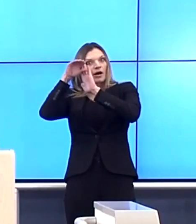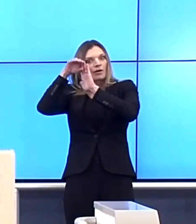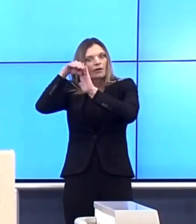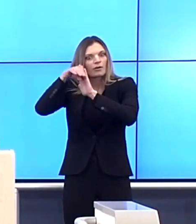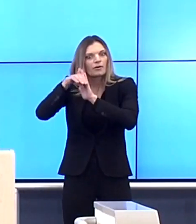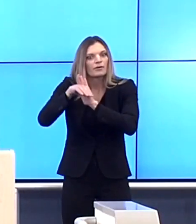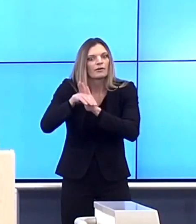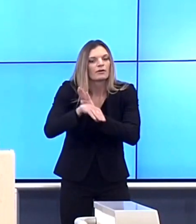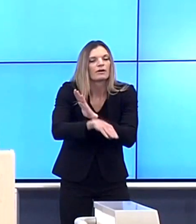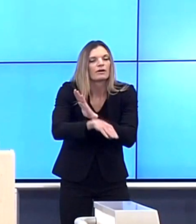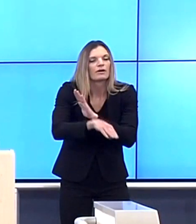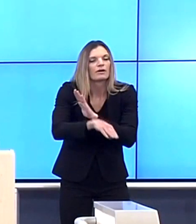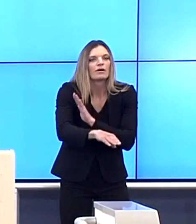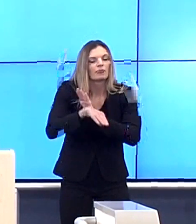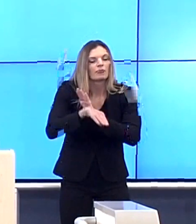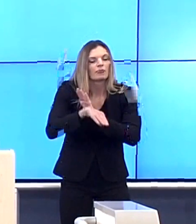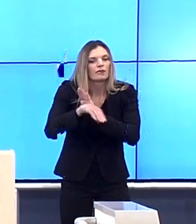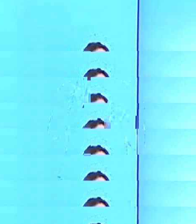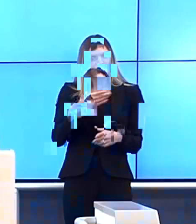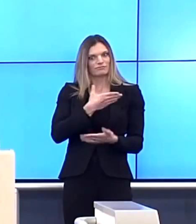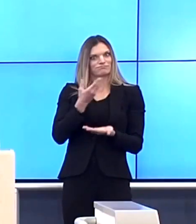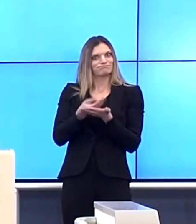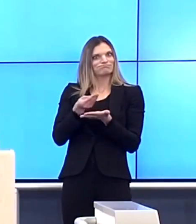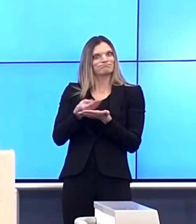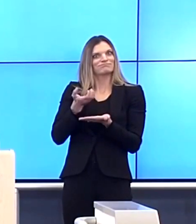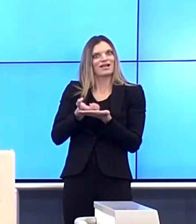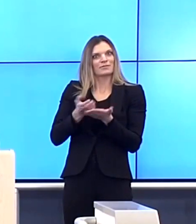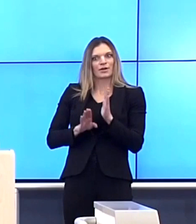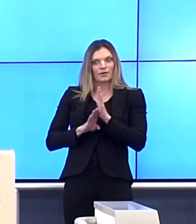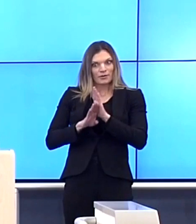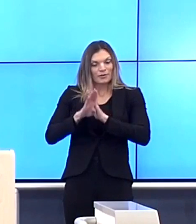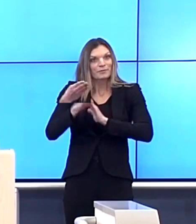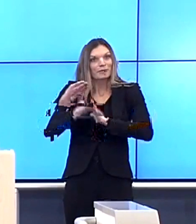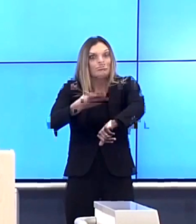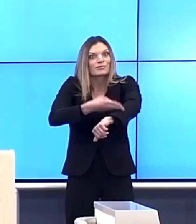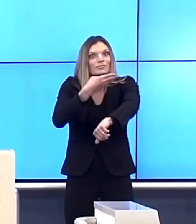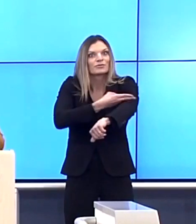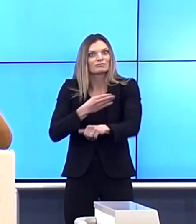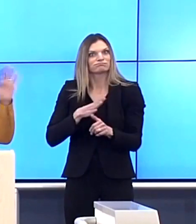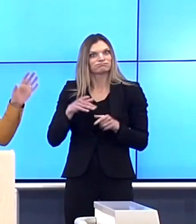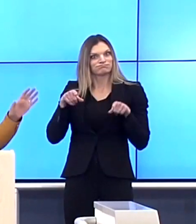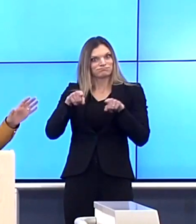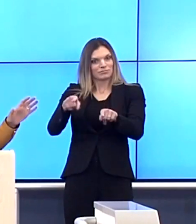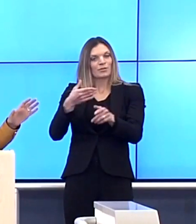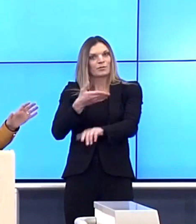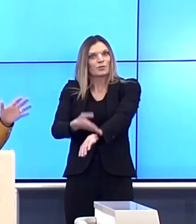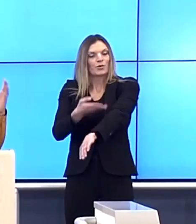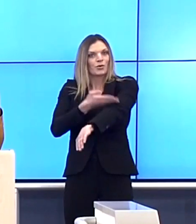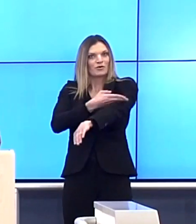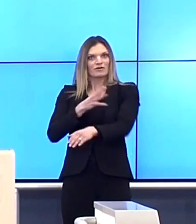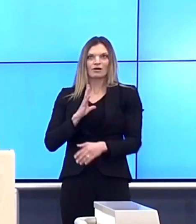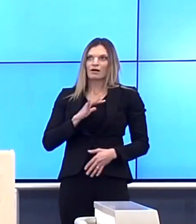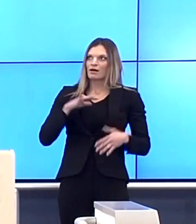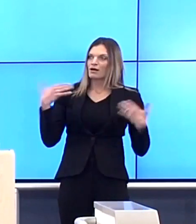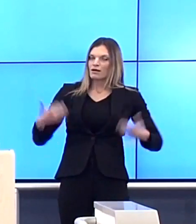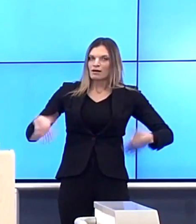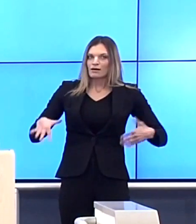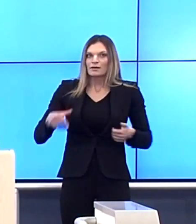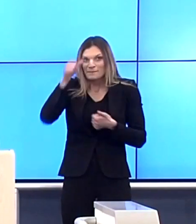TOGETHER. AND BECAUSE OF IT, WE BEST ECONO AND BECAUSE OF IT, WE BEST ECONO THE COUNTRY. THE COUNTRY. WE NEED TO REMEMBER, BACK IN